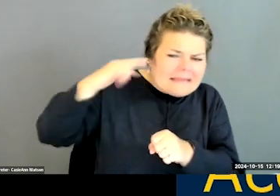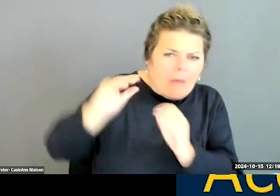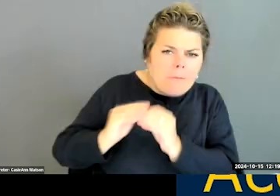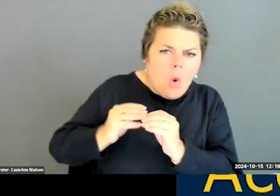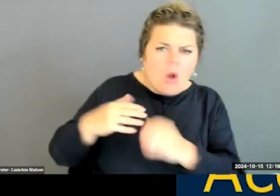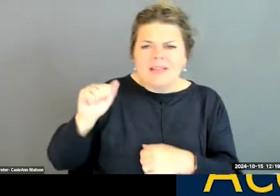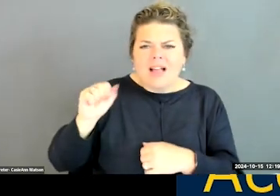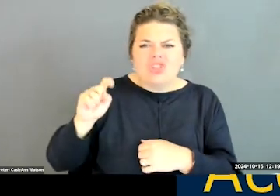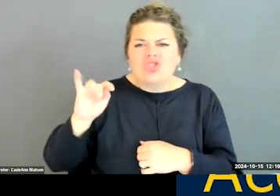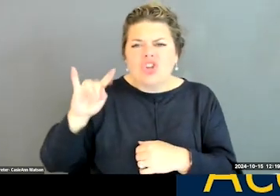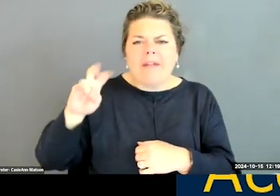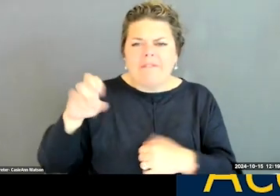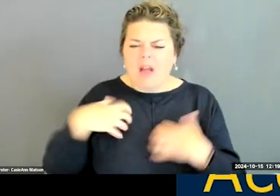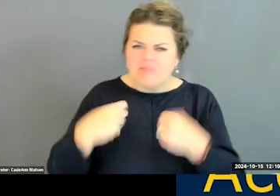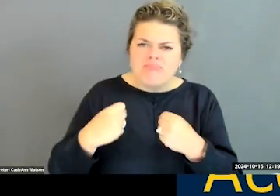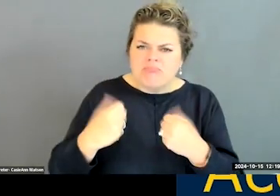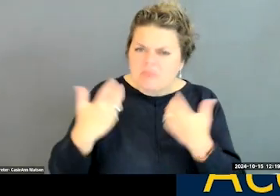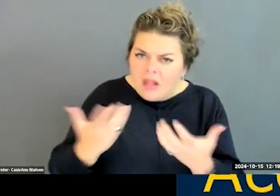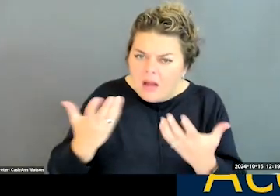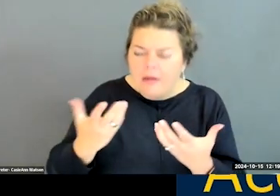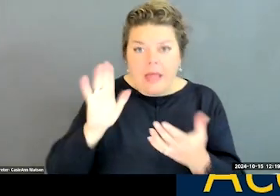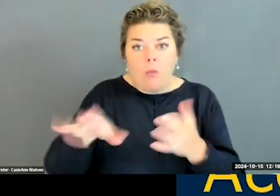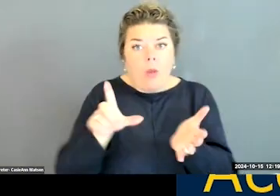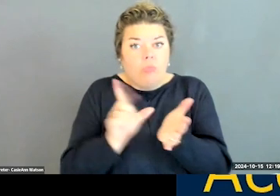And then it'll print out a new version of your language right there for you.